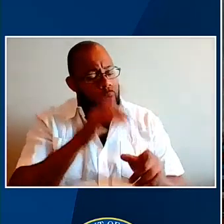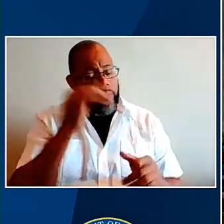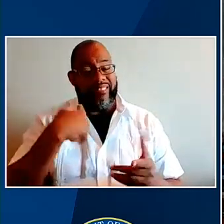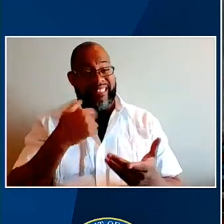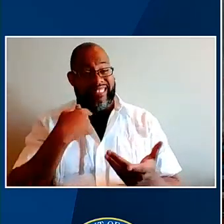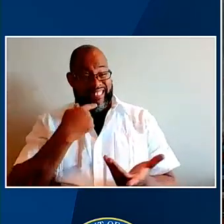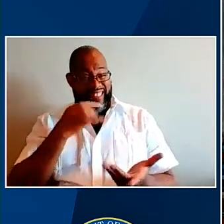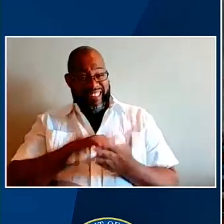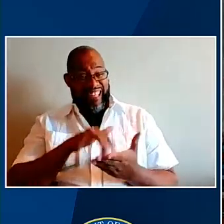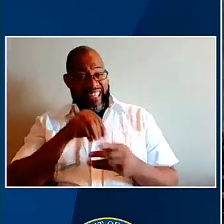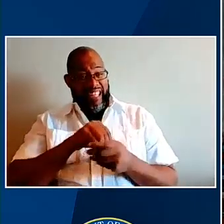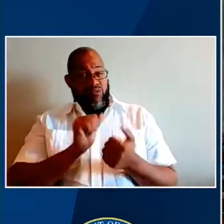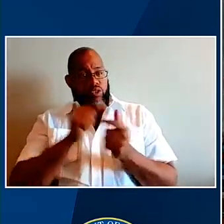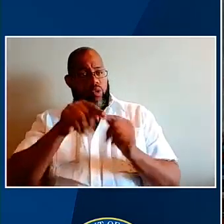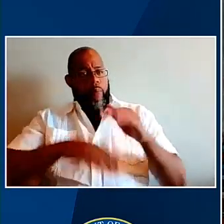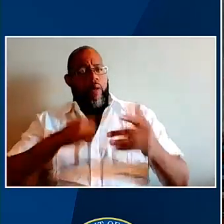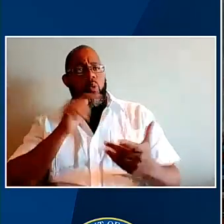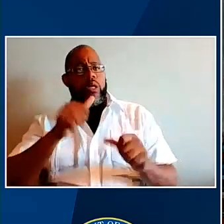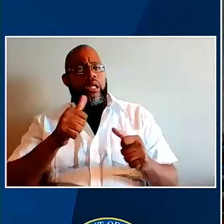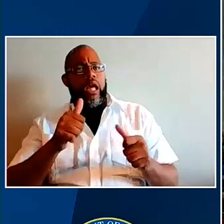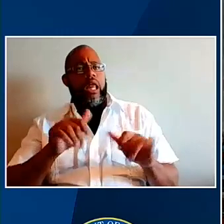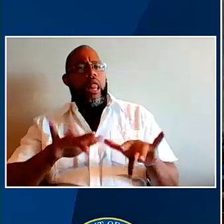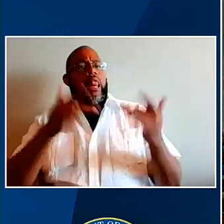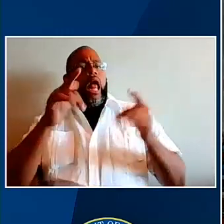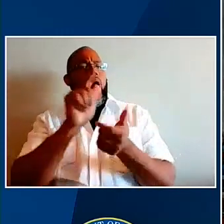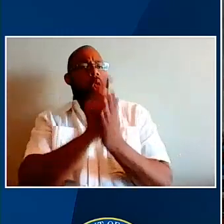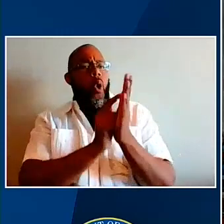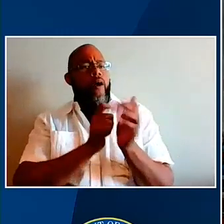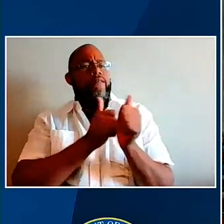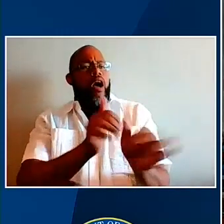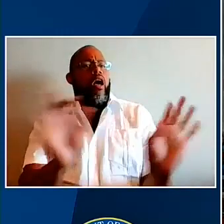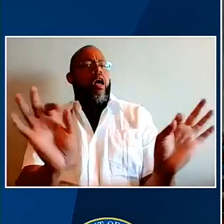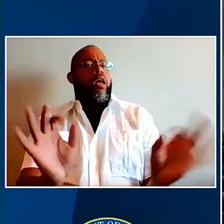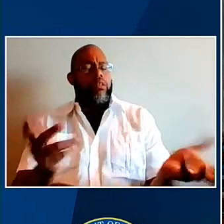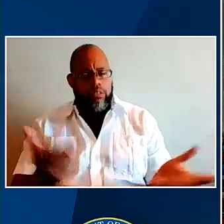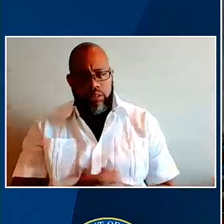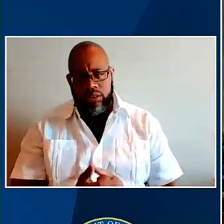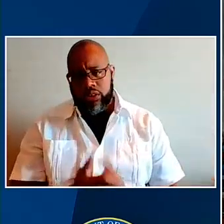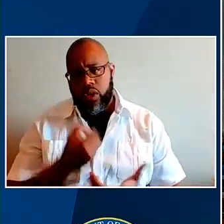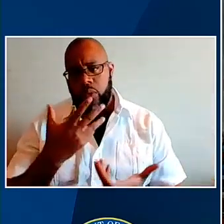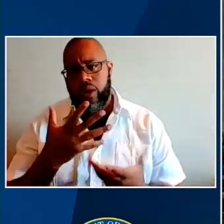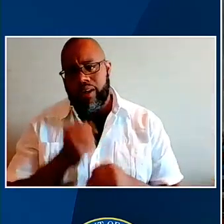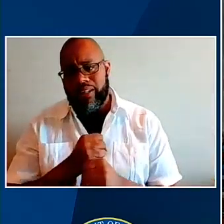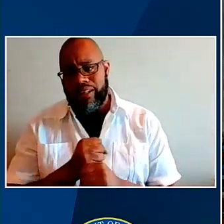a race to the bottom. So that's just my general observation. Now I'm going to get obsessive with my English, a second